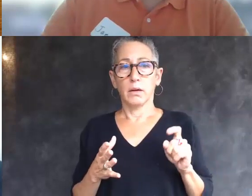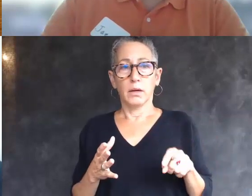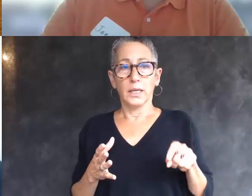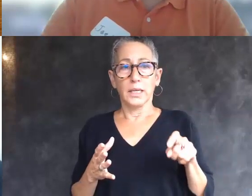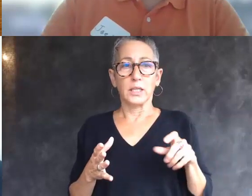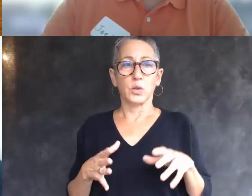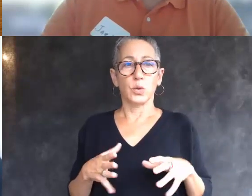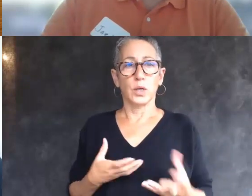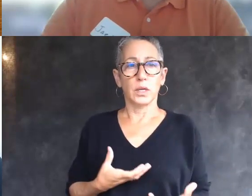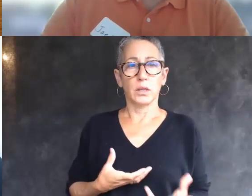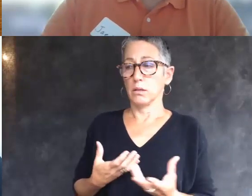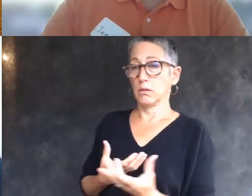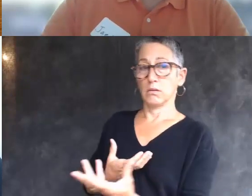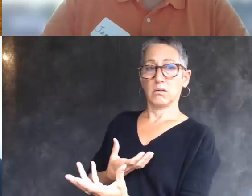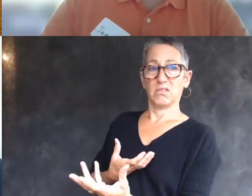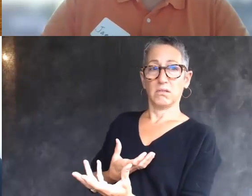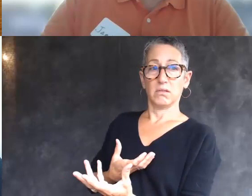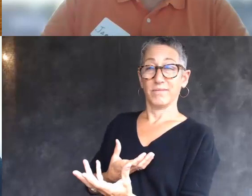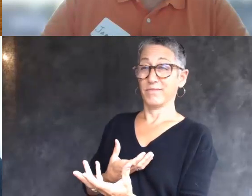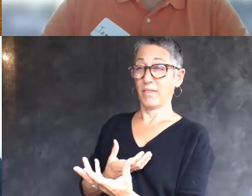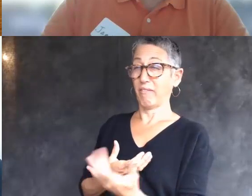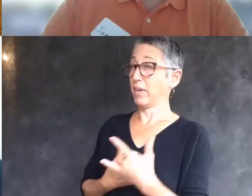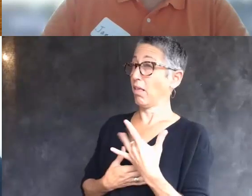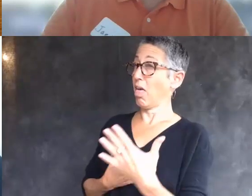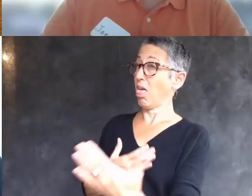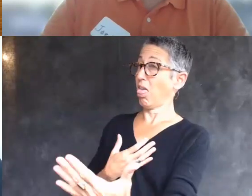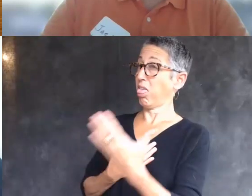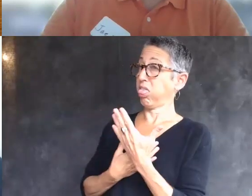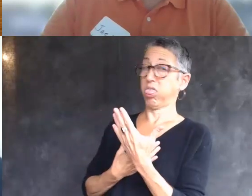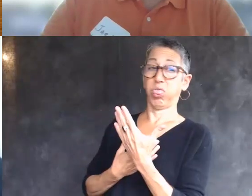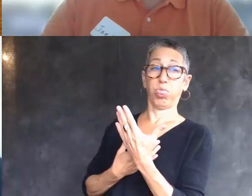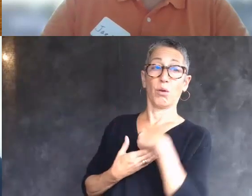of being injected with those ideas that turn into a different problem.